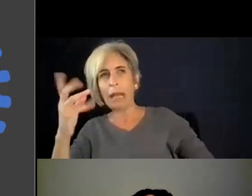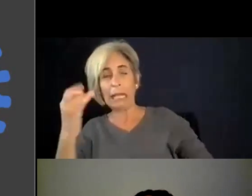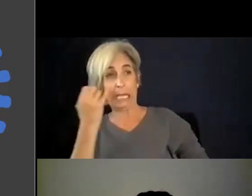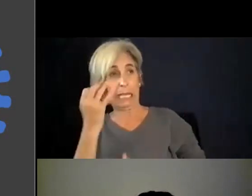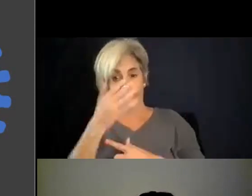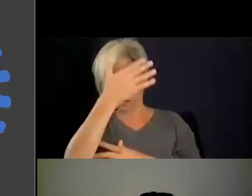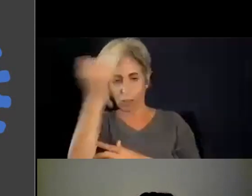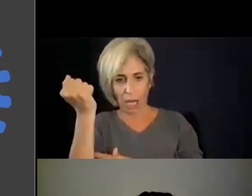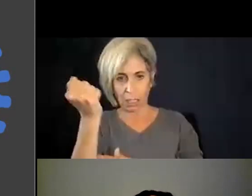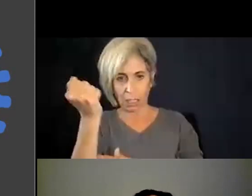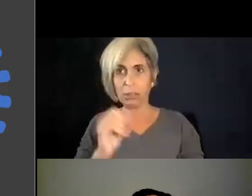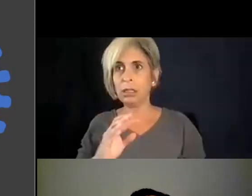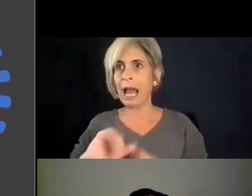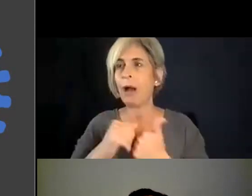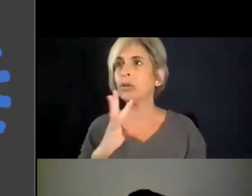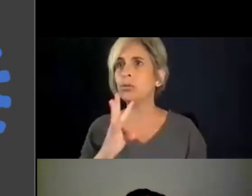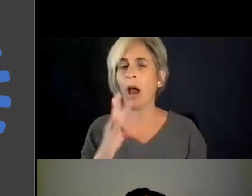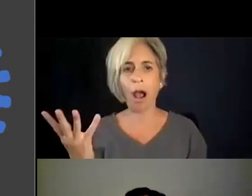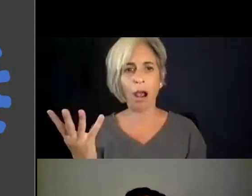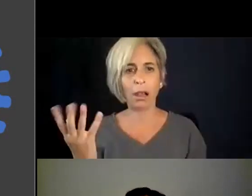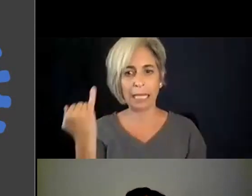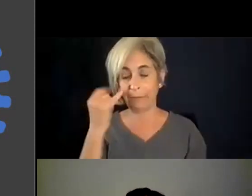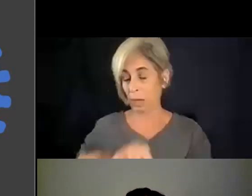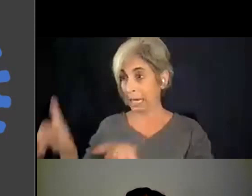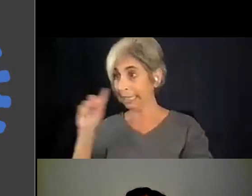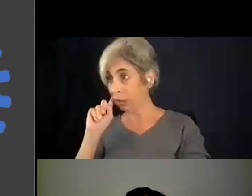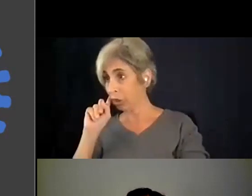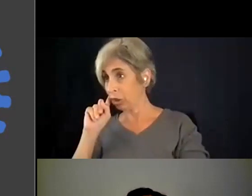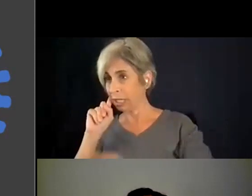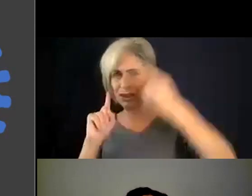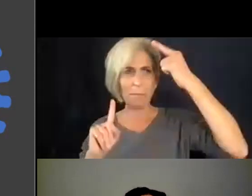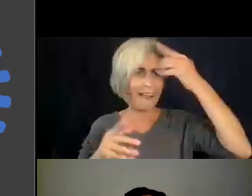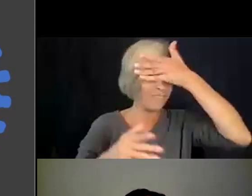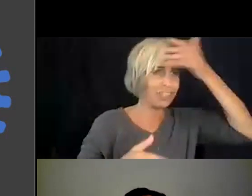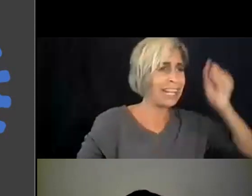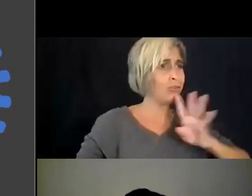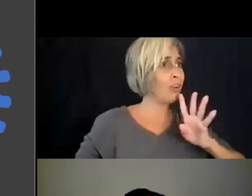to speak. Right, if you can't hear anything does your mind forget how to form words.